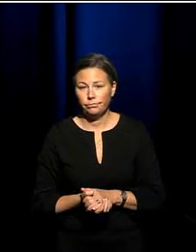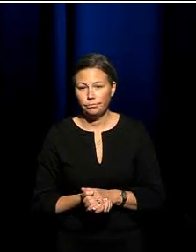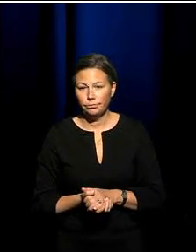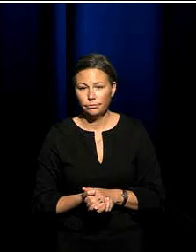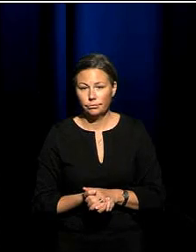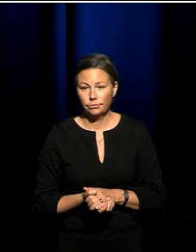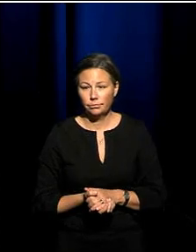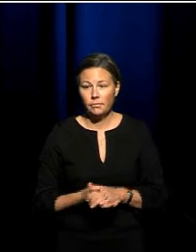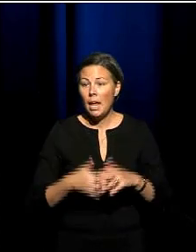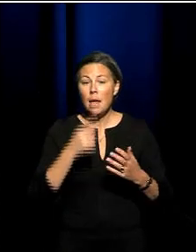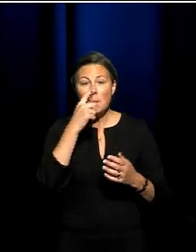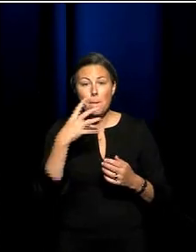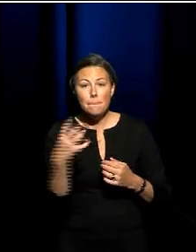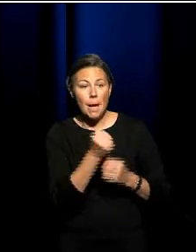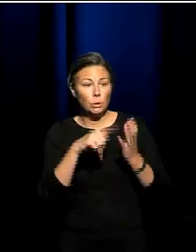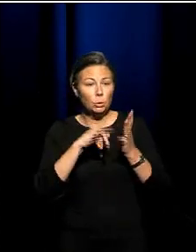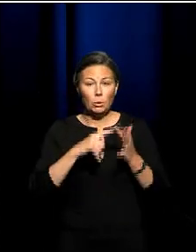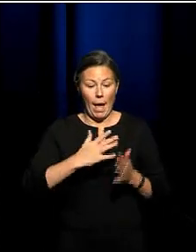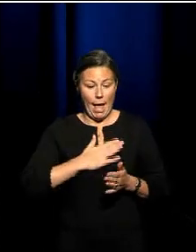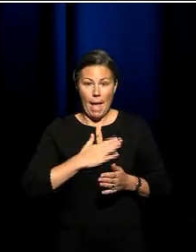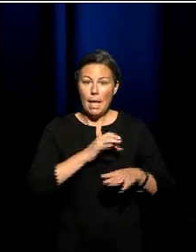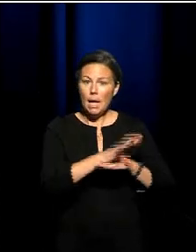people may use other counseling supports like beyondblue or lifeline if they need